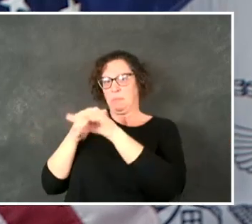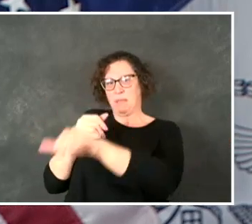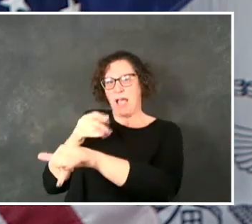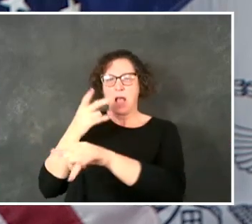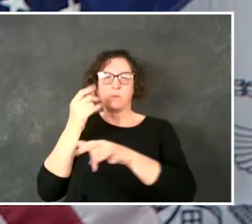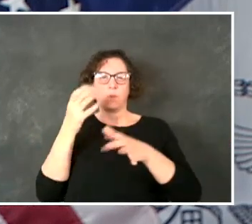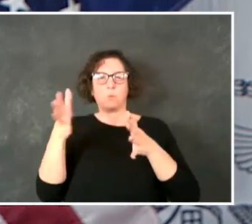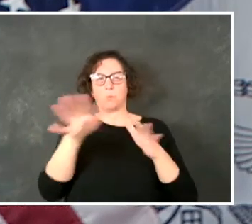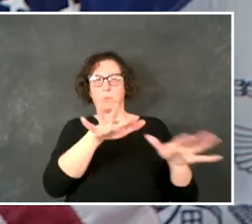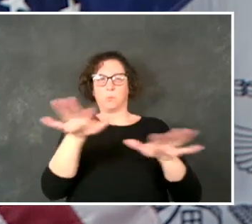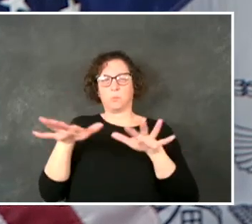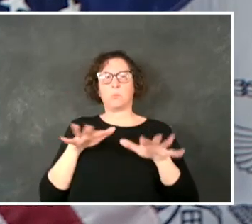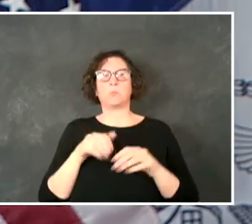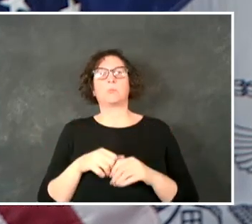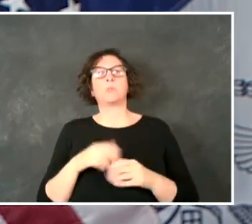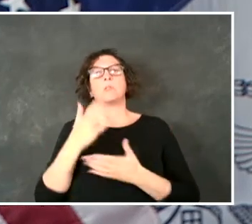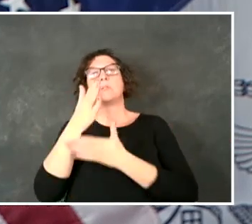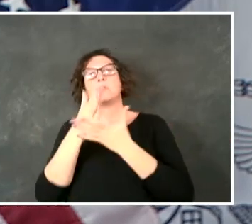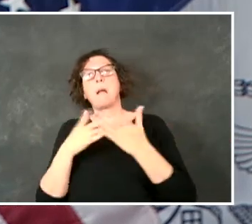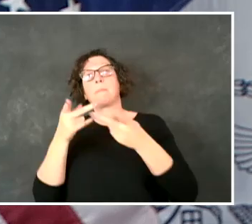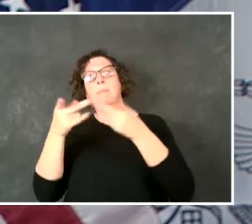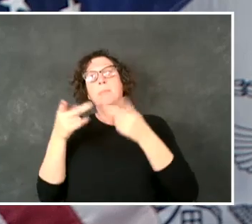YES THERE HAS TO BE ENFORCEMENT